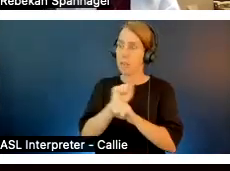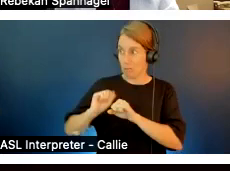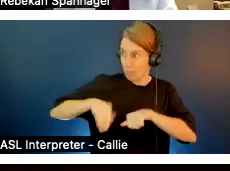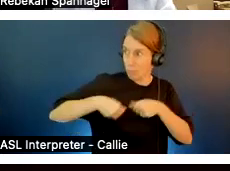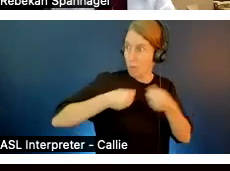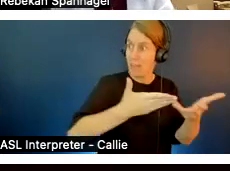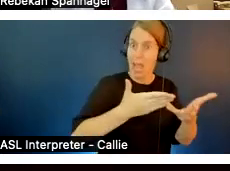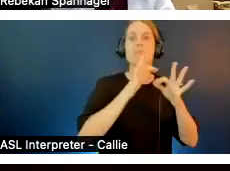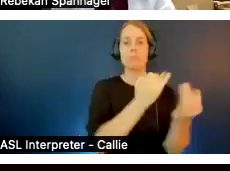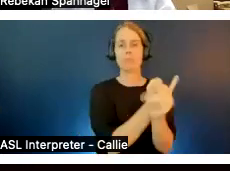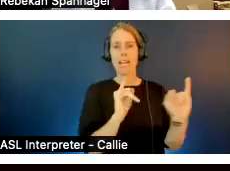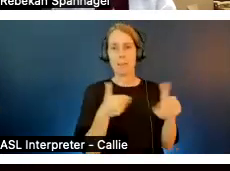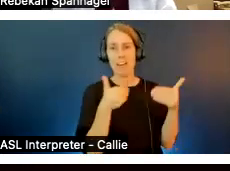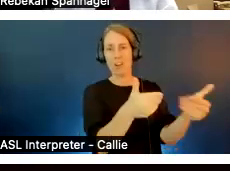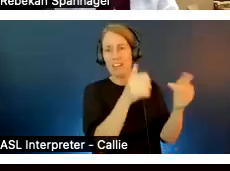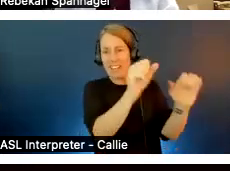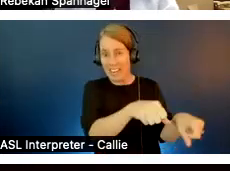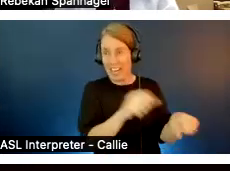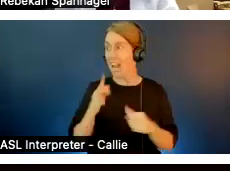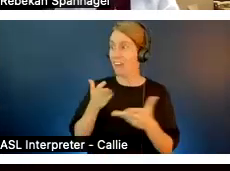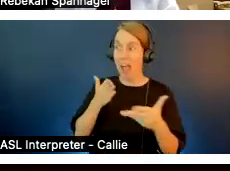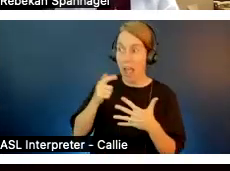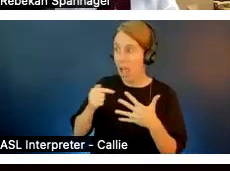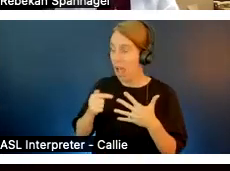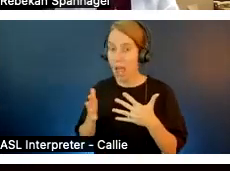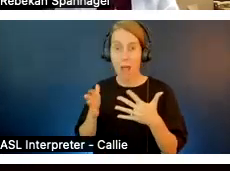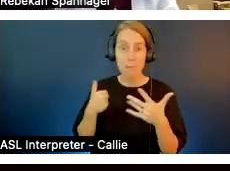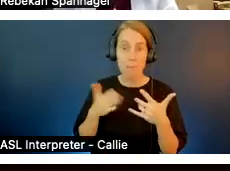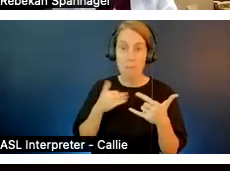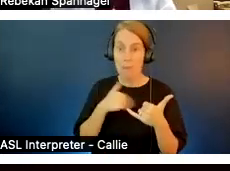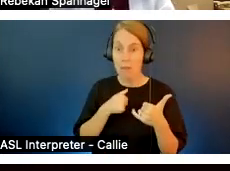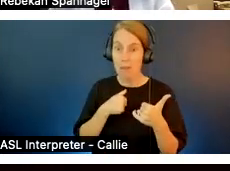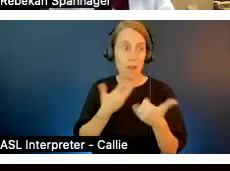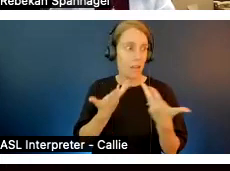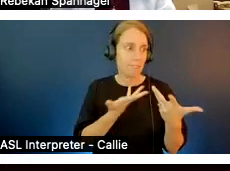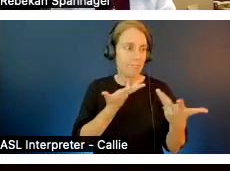if that's what you would like or whatever other services you may need another aspect of the home